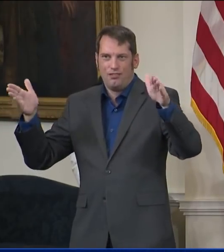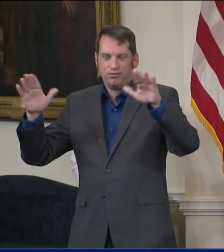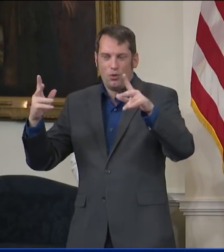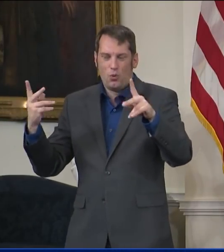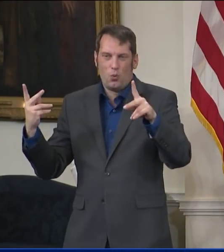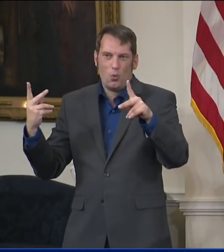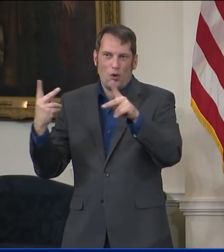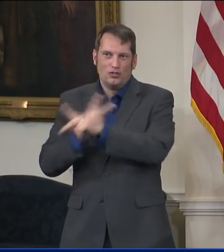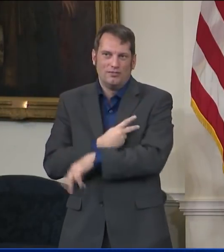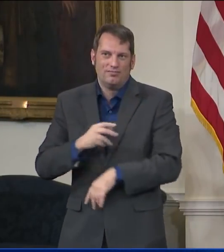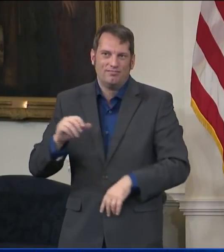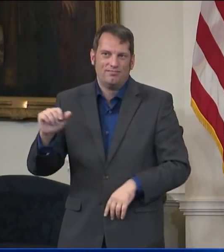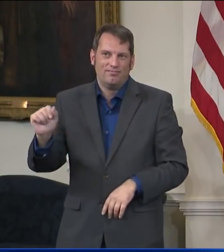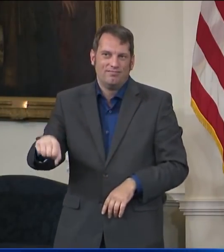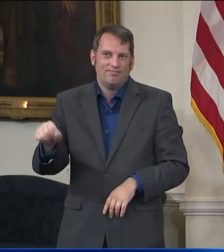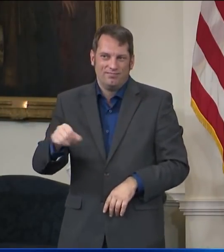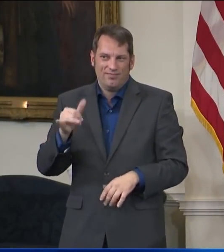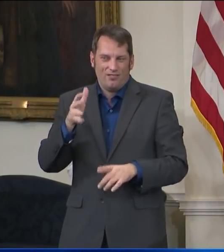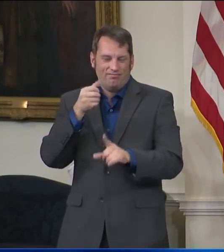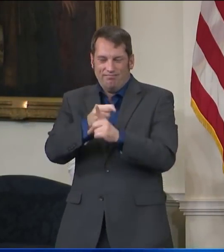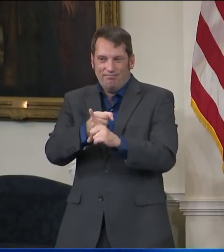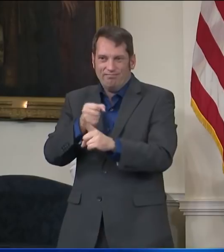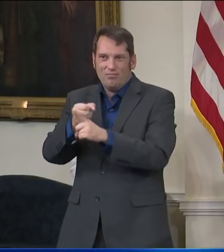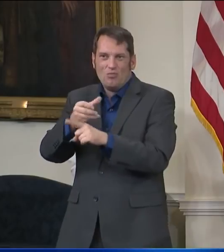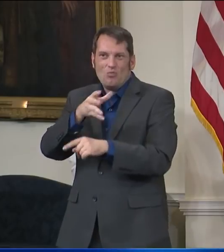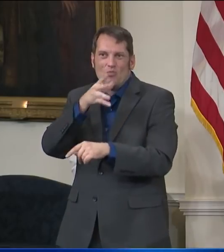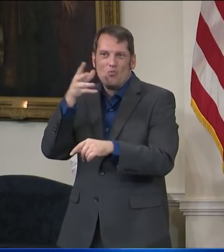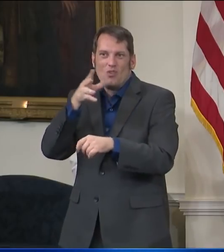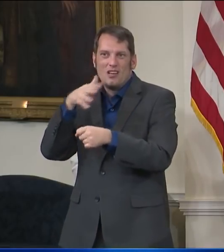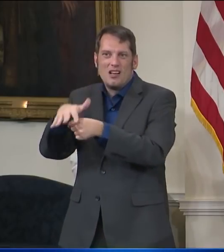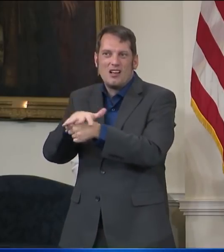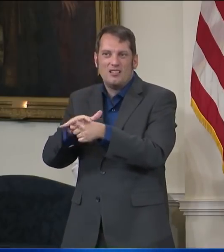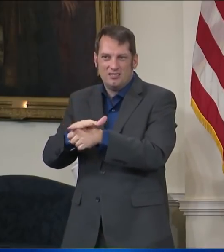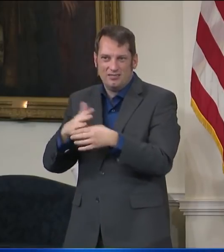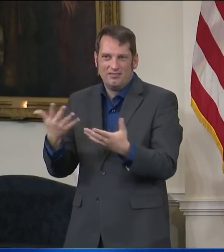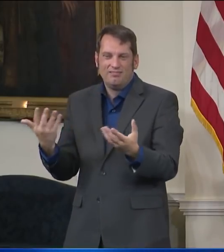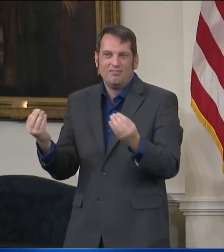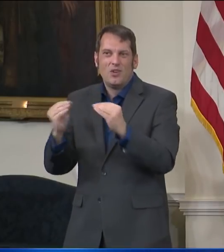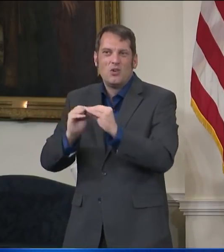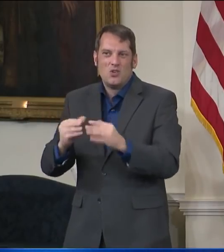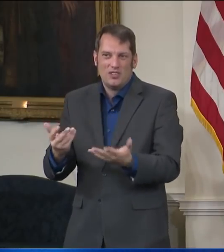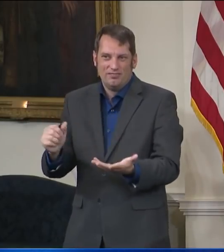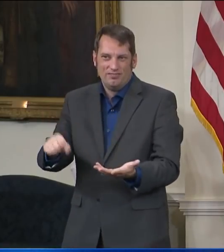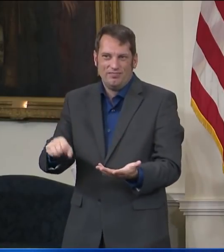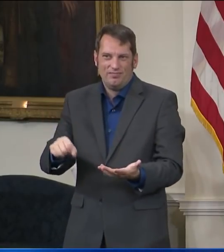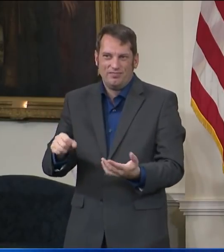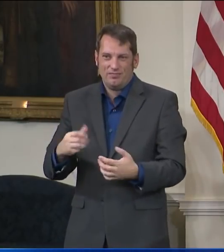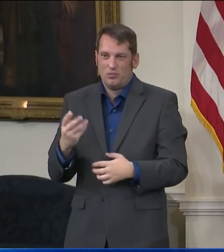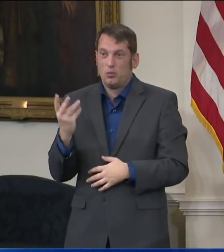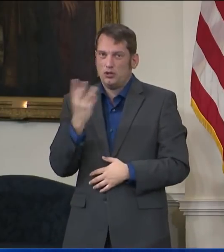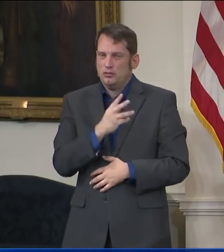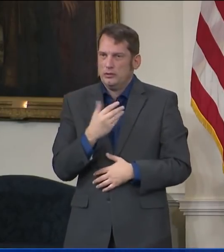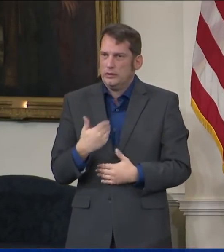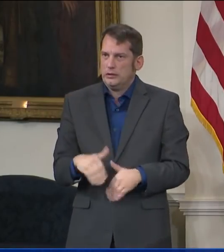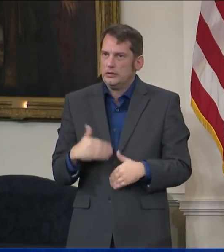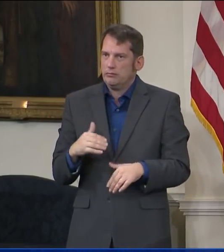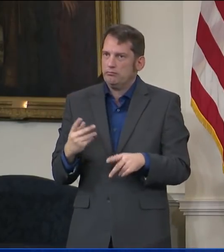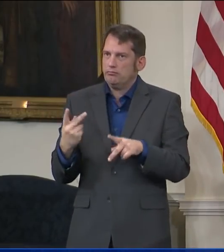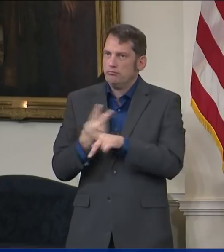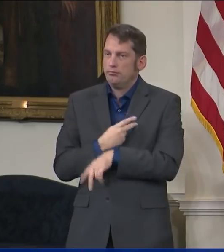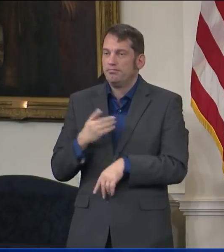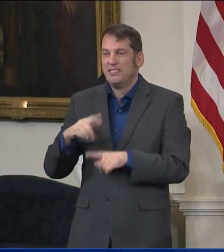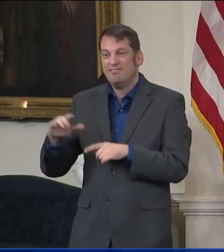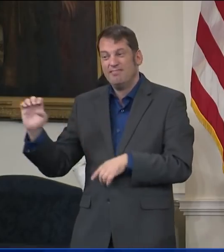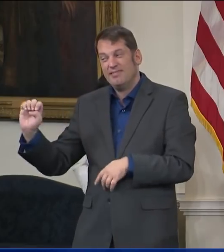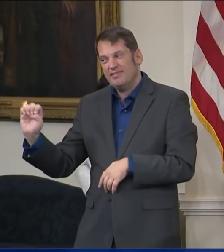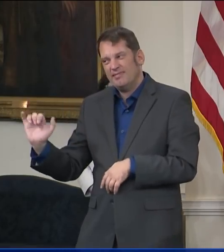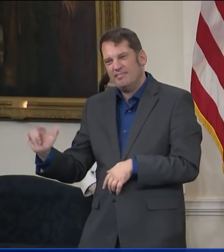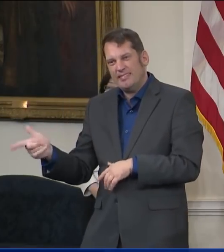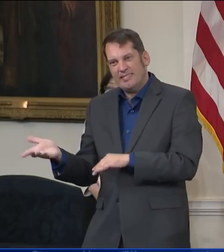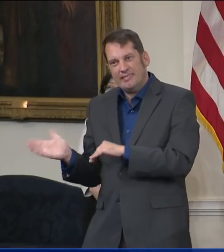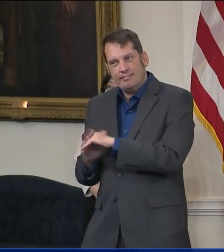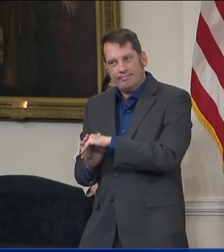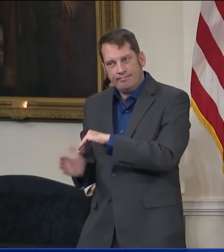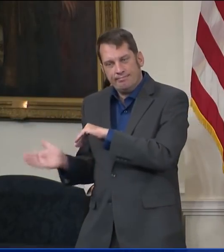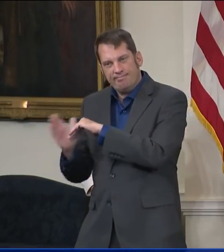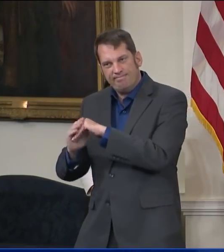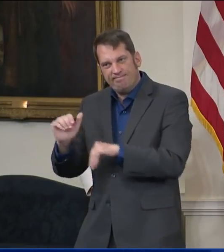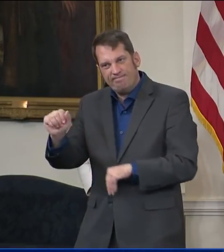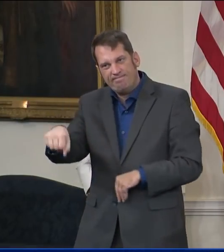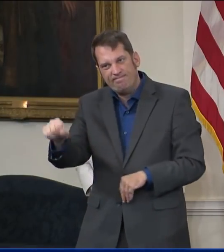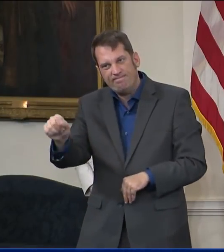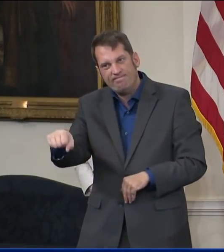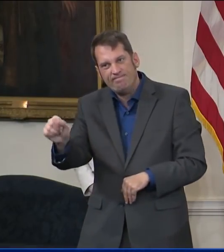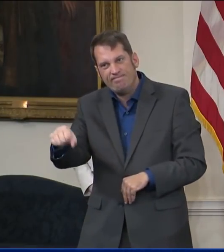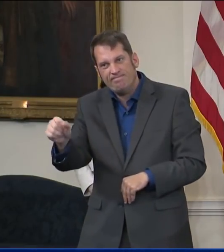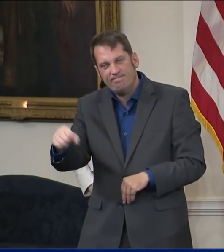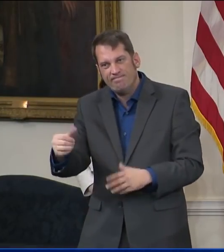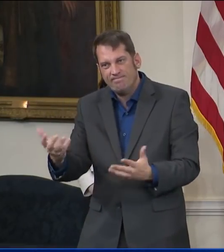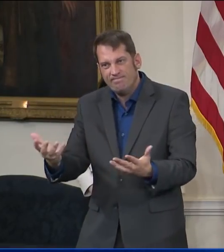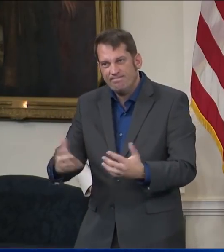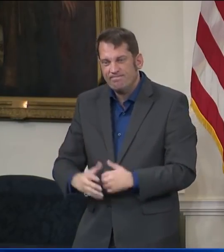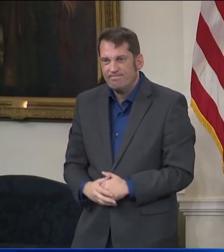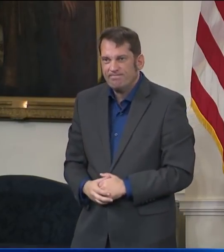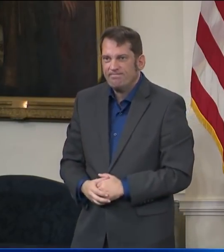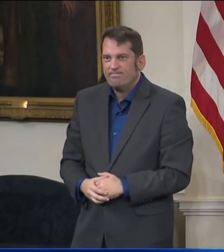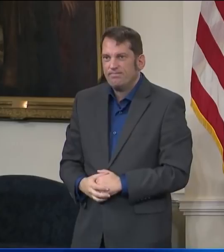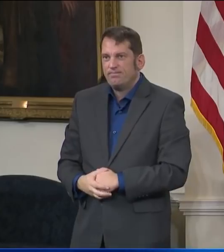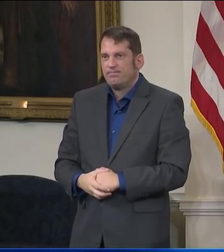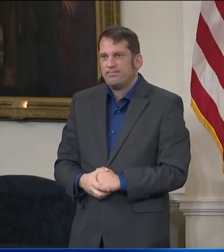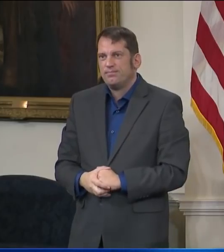AND NOW WE’RE SEEING PROBLEMS EVERYWHERE, BUT OUR ABSOLUTE WORST ARE IN THOSE RURAL AREAS PARTICULARLY IN ALLEGHENY AND GARRETT COUNTY, BUT IN OTHER PLACES ON THE SHORE AS WELL, AND